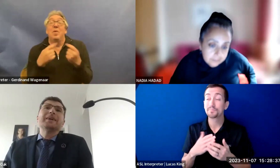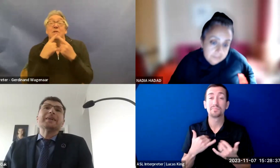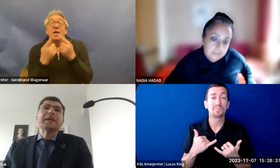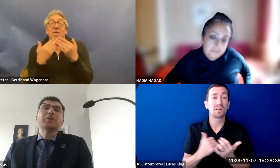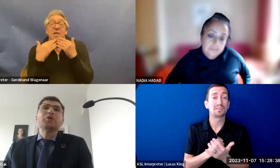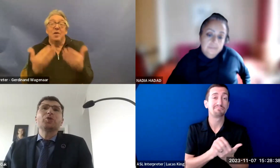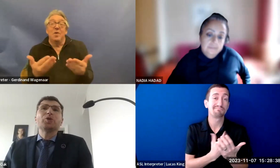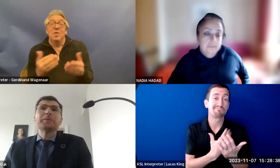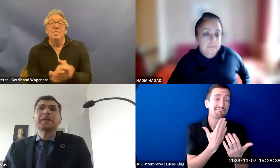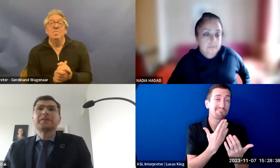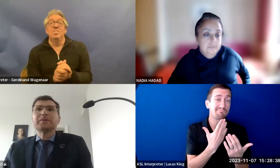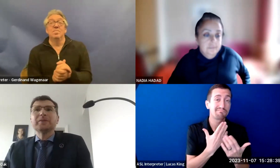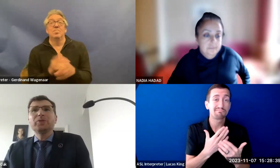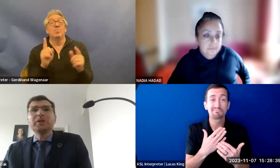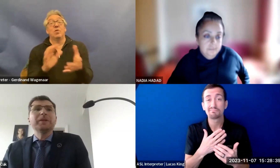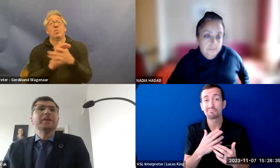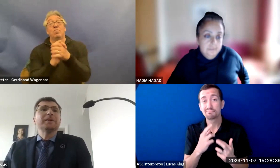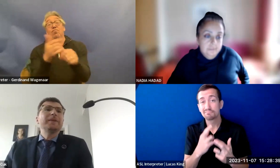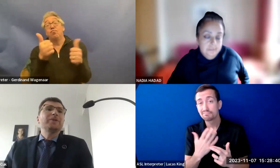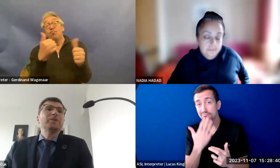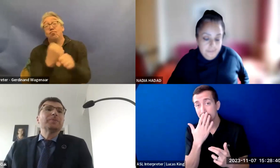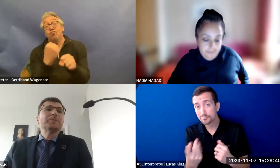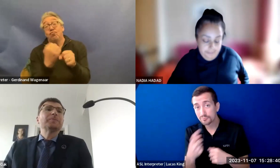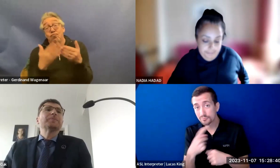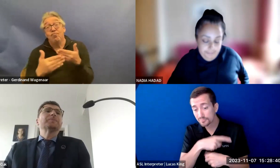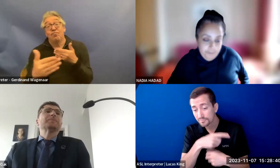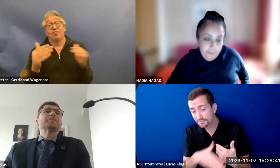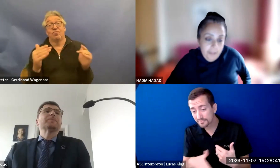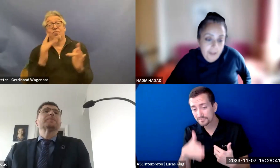and wish you all the best during your meeting. Thank you.